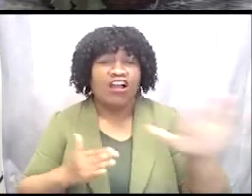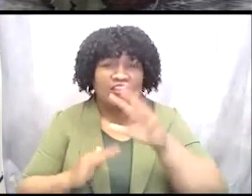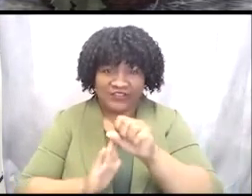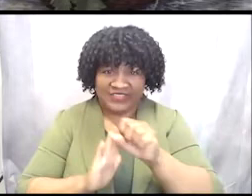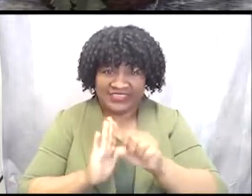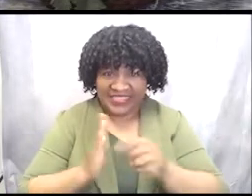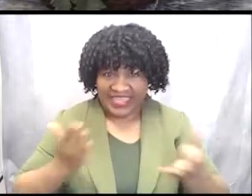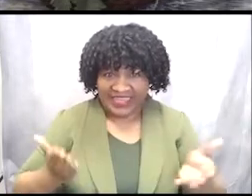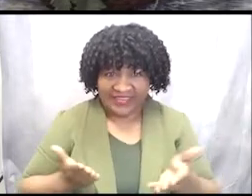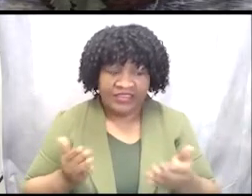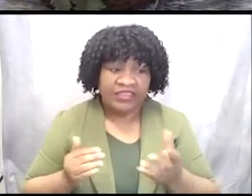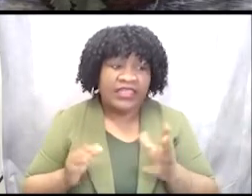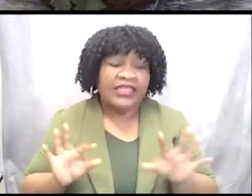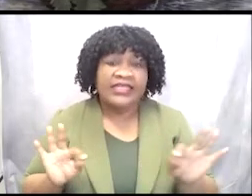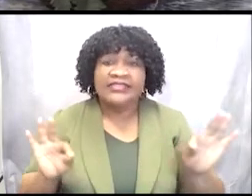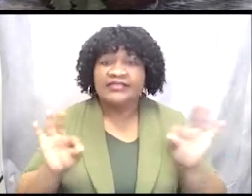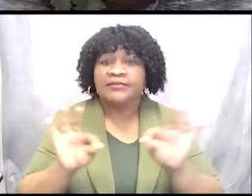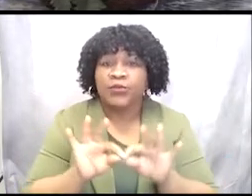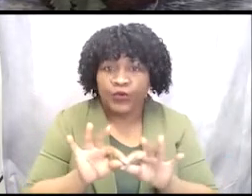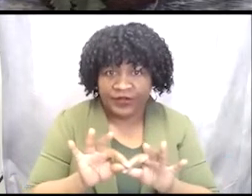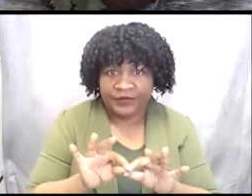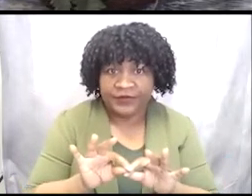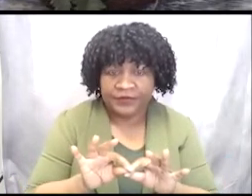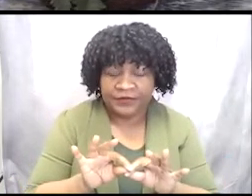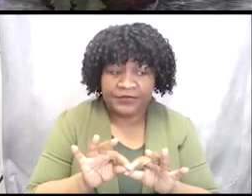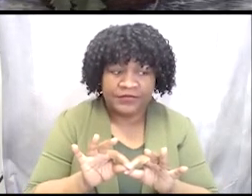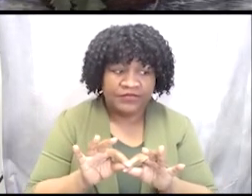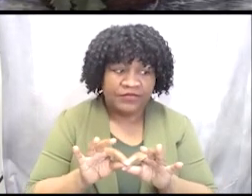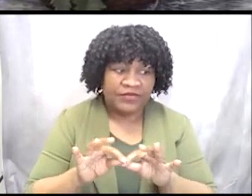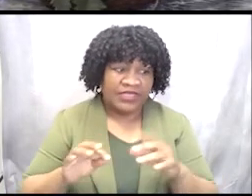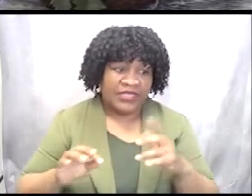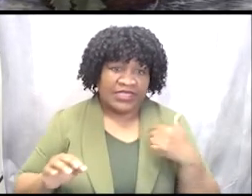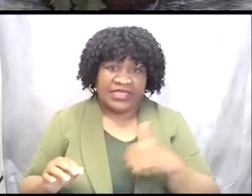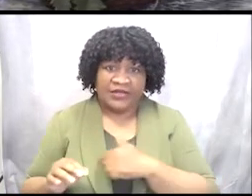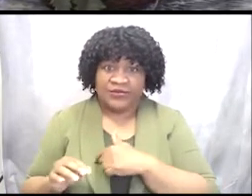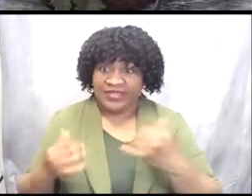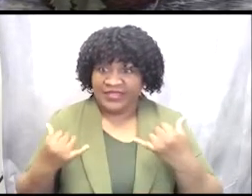And it's important that we engage in activities